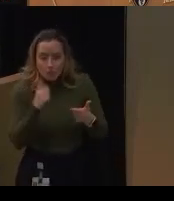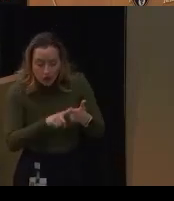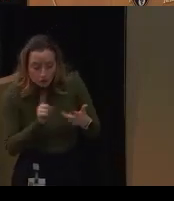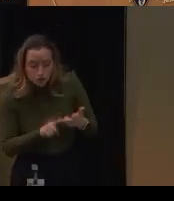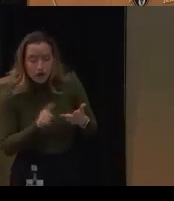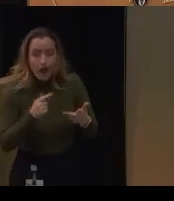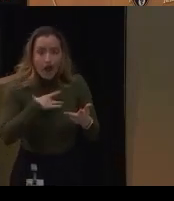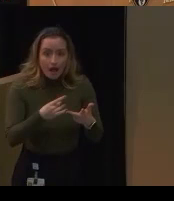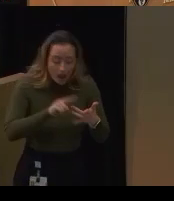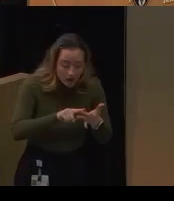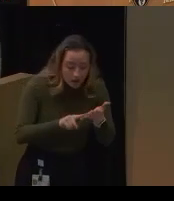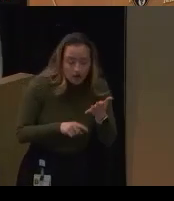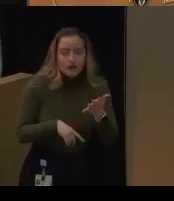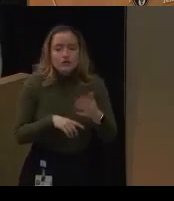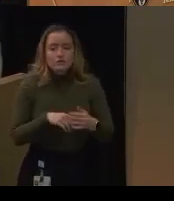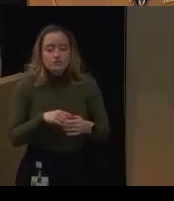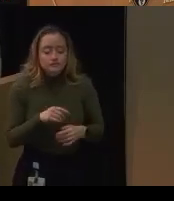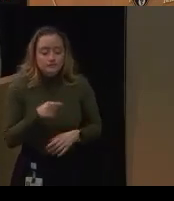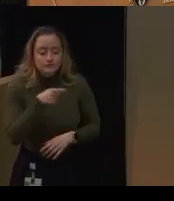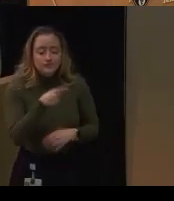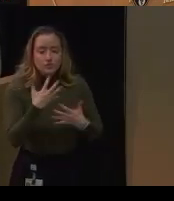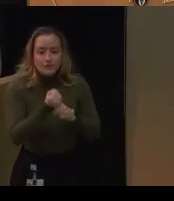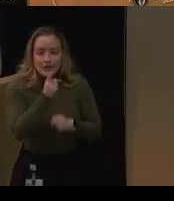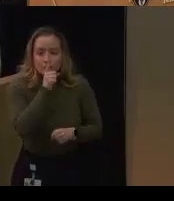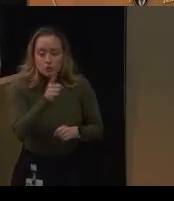of attention checks specific to those readings as well to make sure that people weren't just